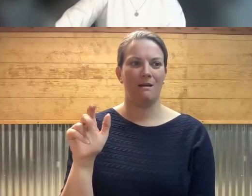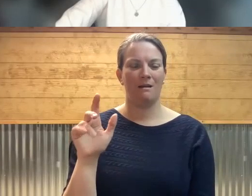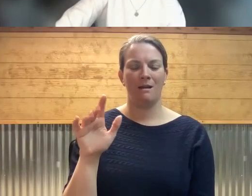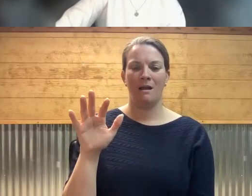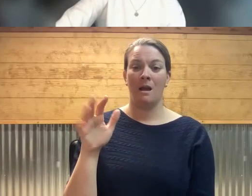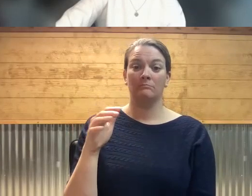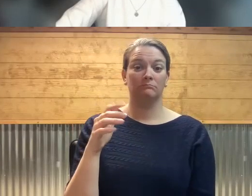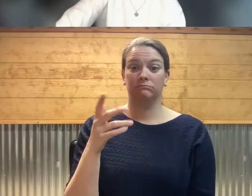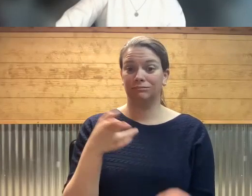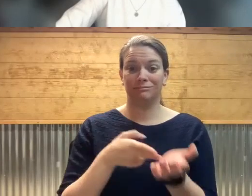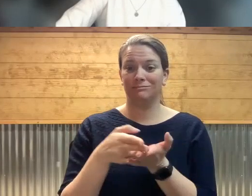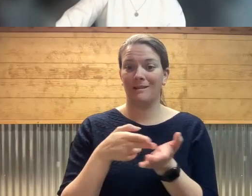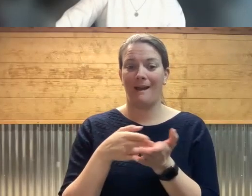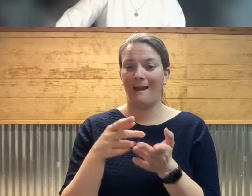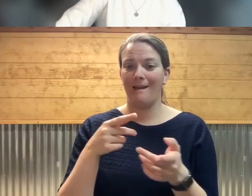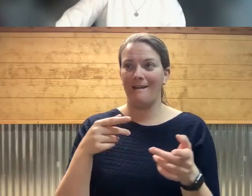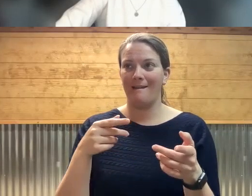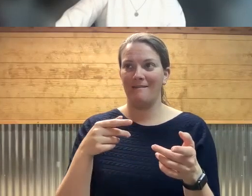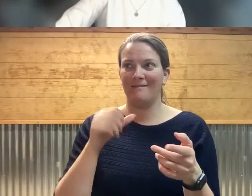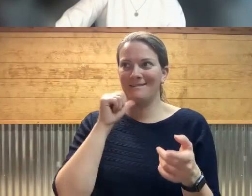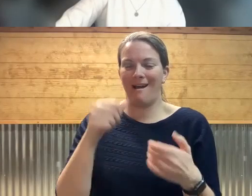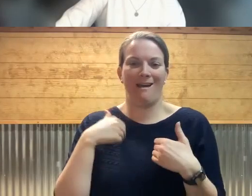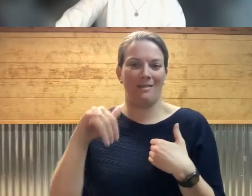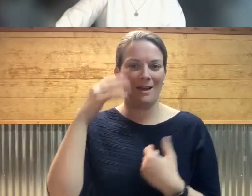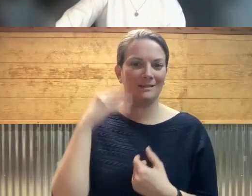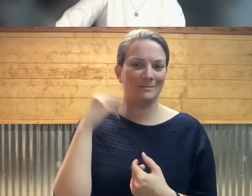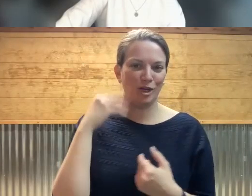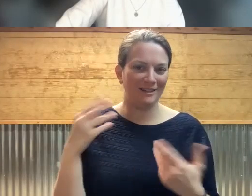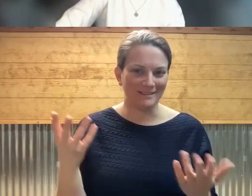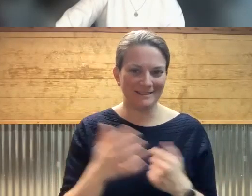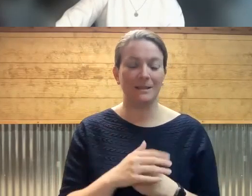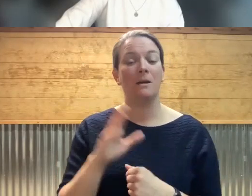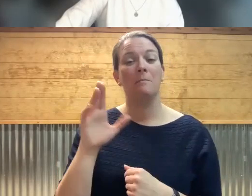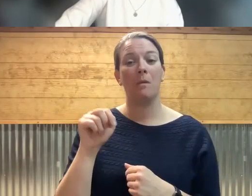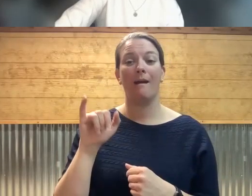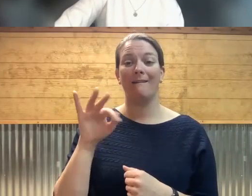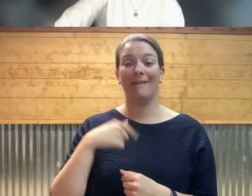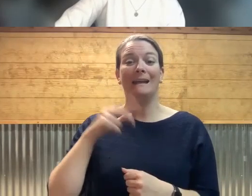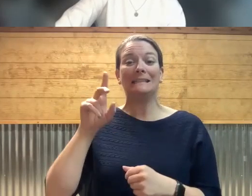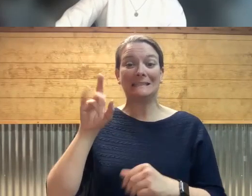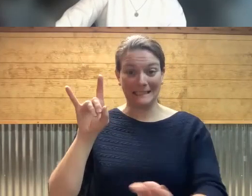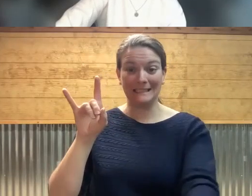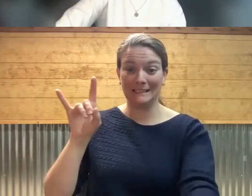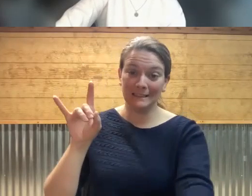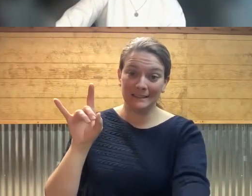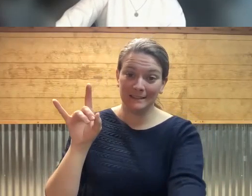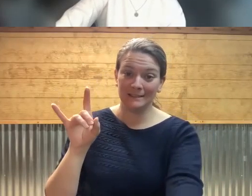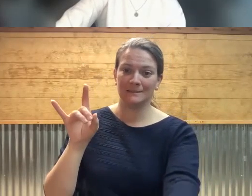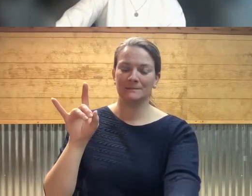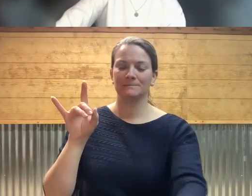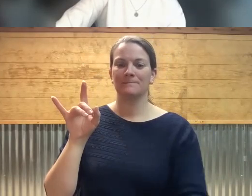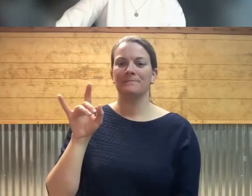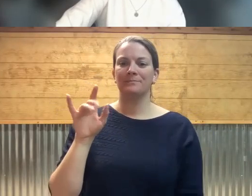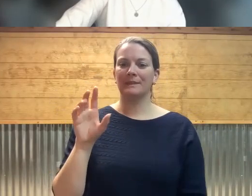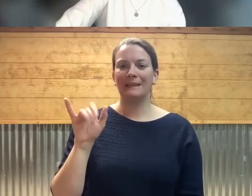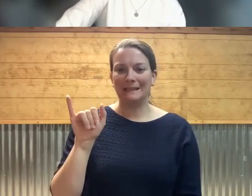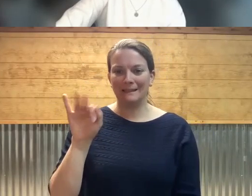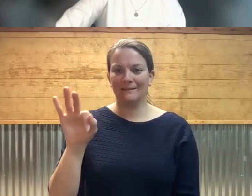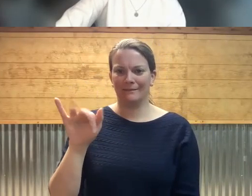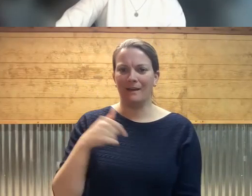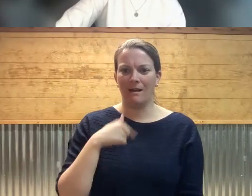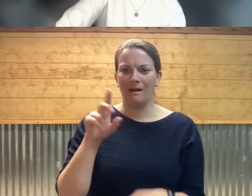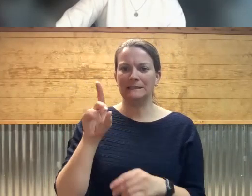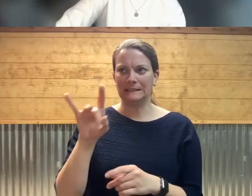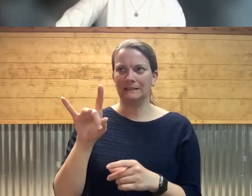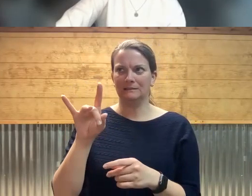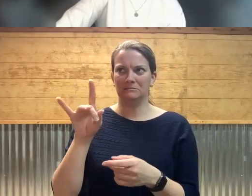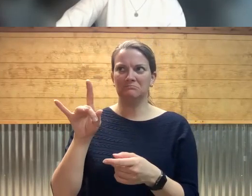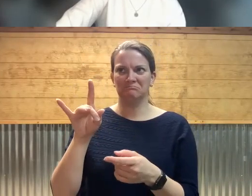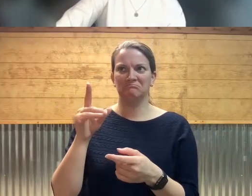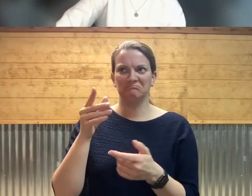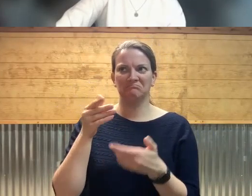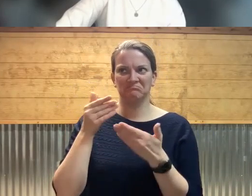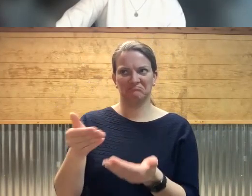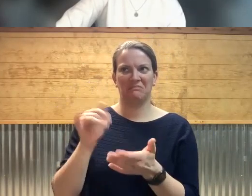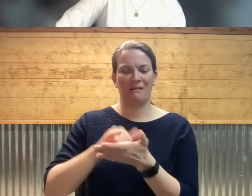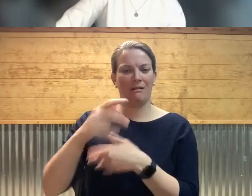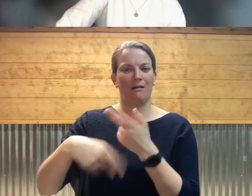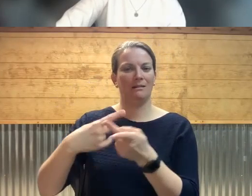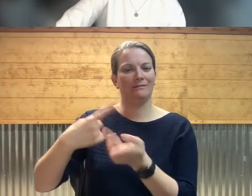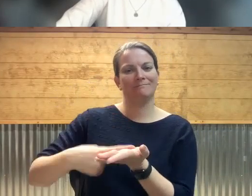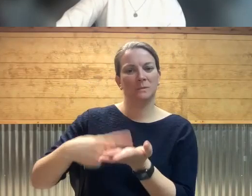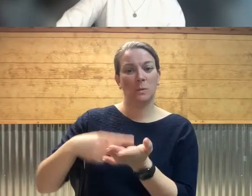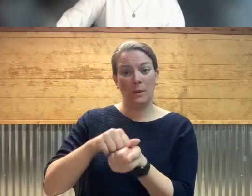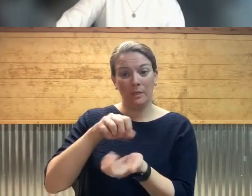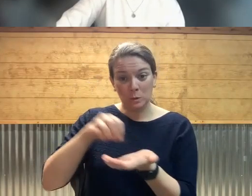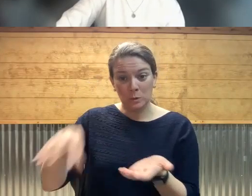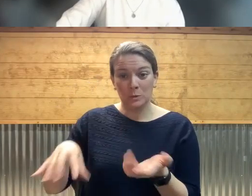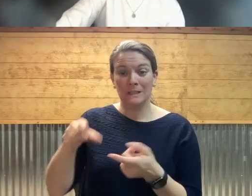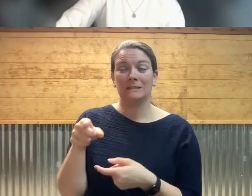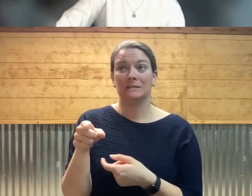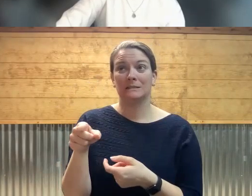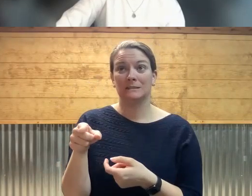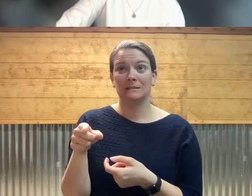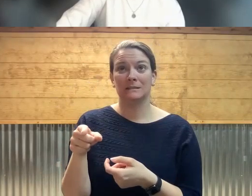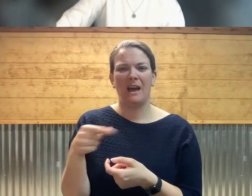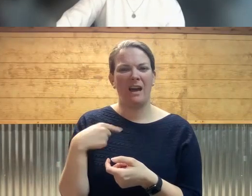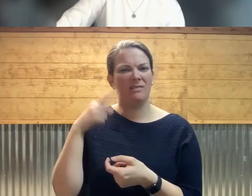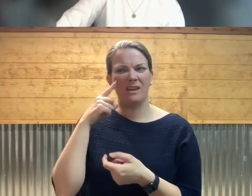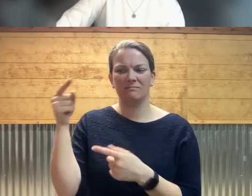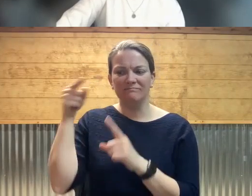But I think that if I did have that kind of conversation i'll say with one of our students in that you know, I think it would just be looking at kind of bringing the conversation back to the value and those outcomes that come from